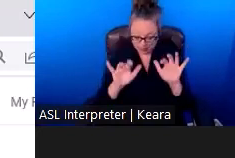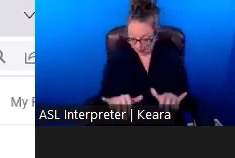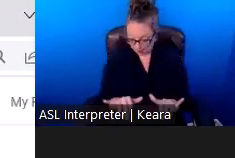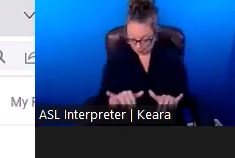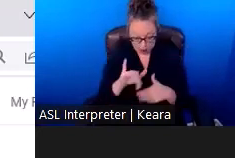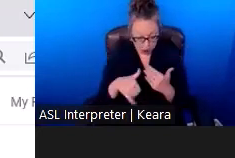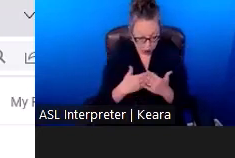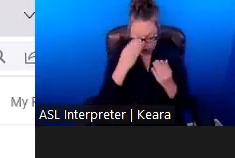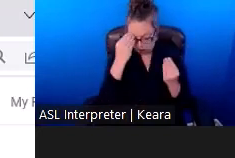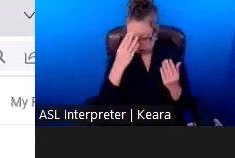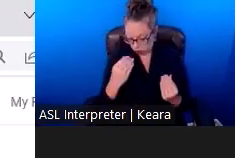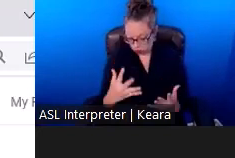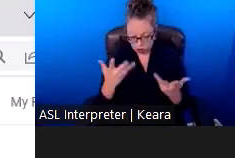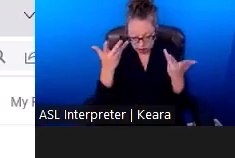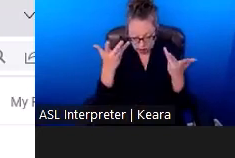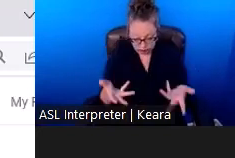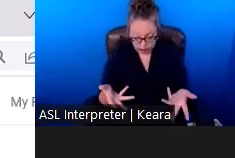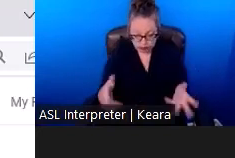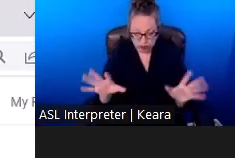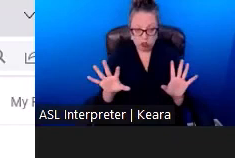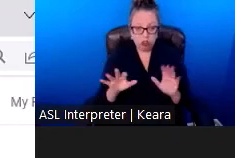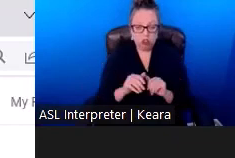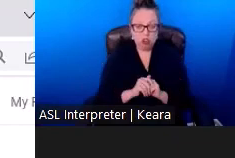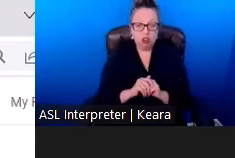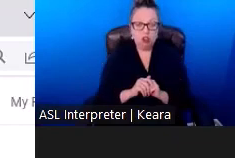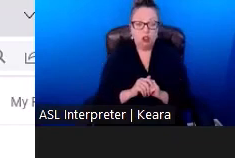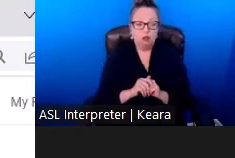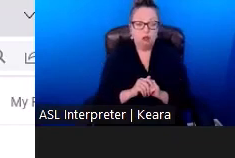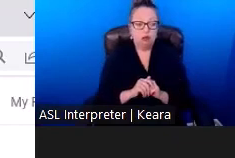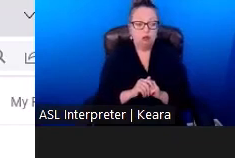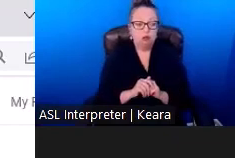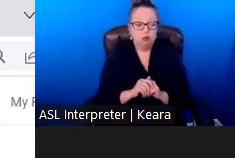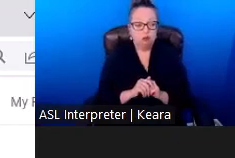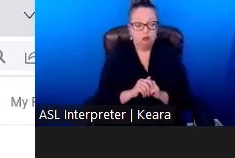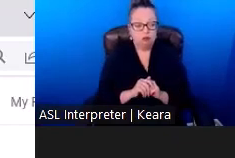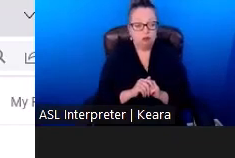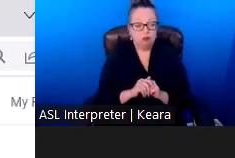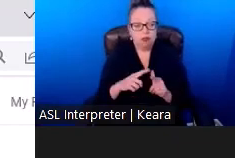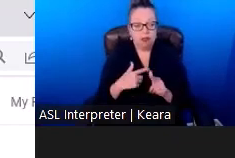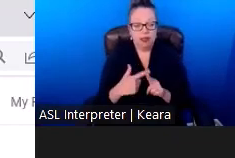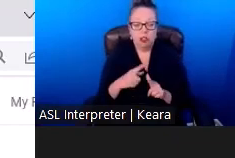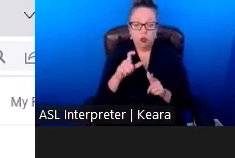for their respective categories, all applicants will be required to provide their consent